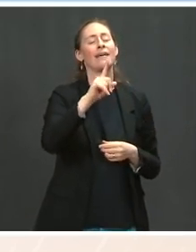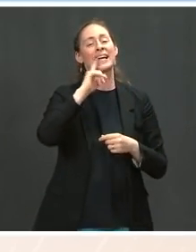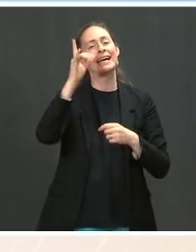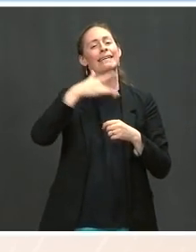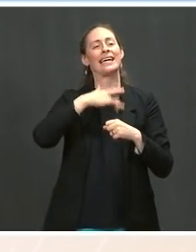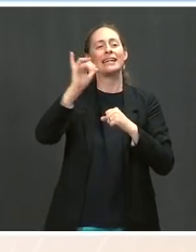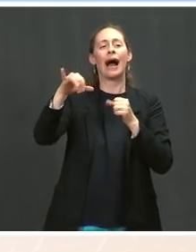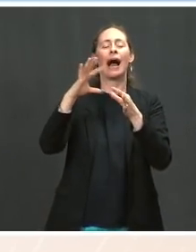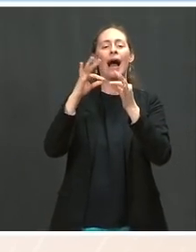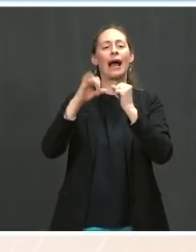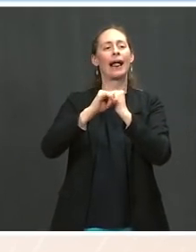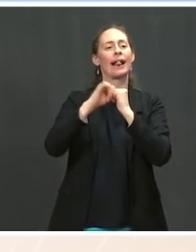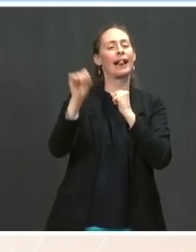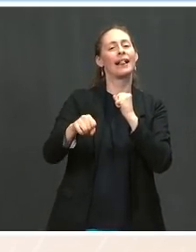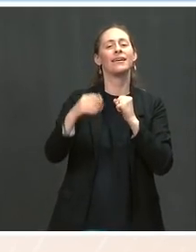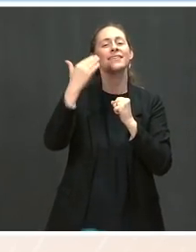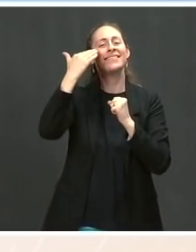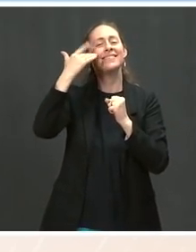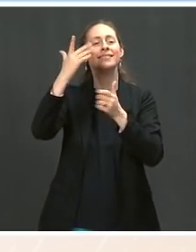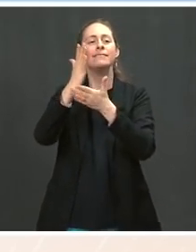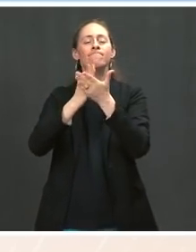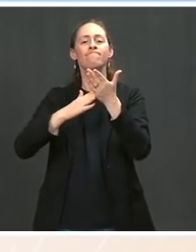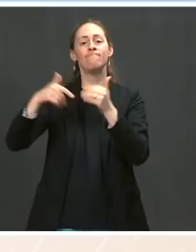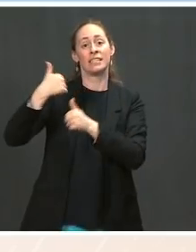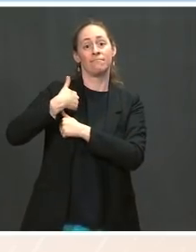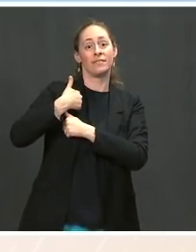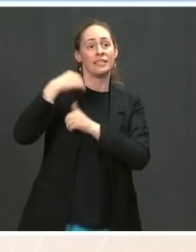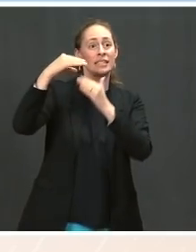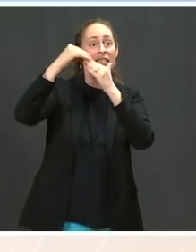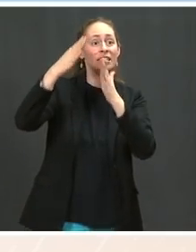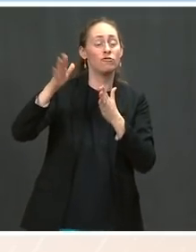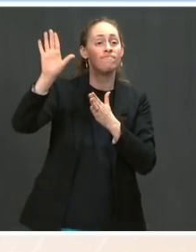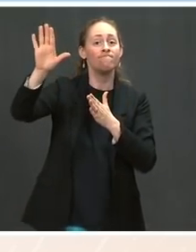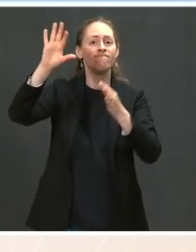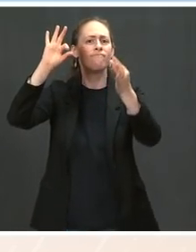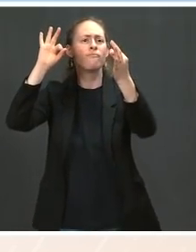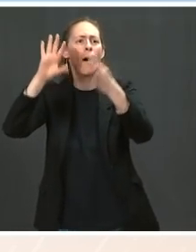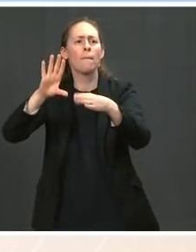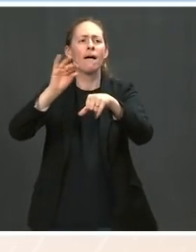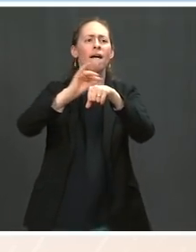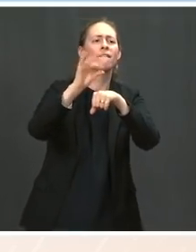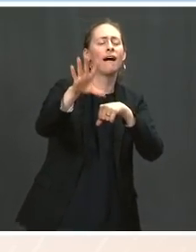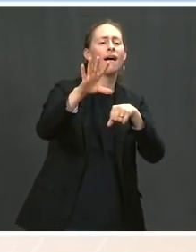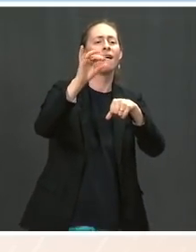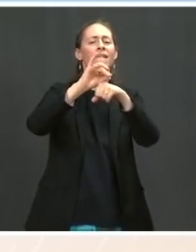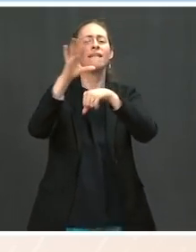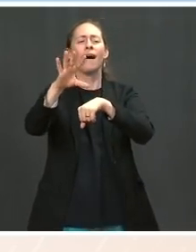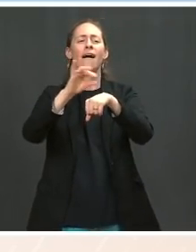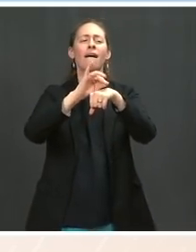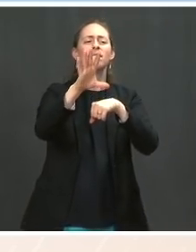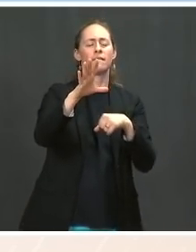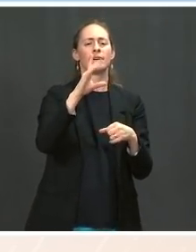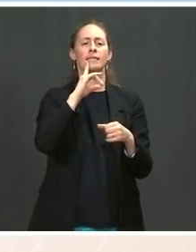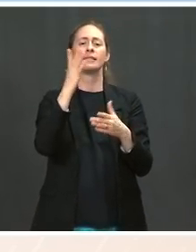and I don't think they've all provided their point of view on what their advice is, and we'll keep that private. So you can certainly speak to individuals,